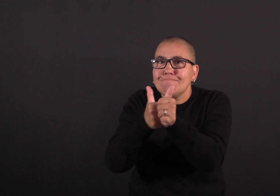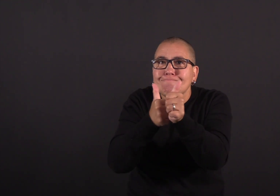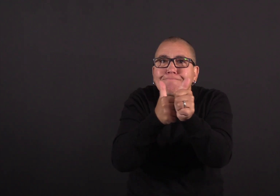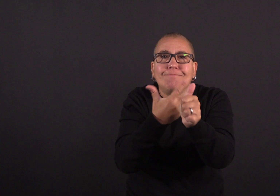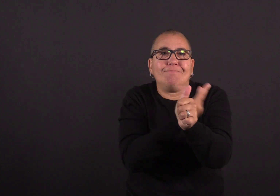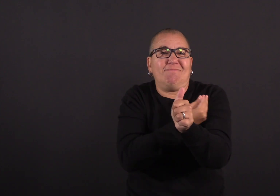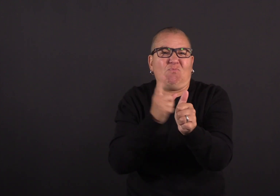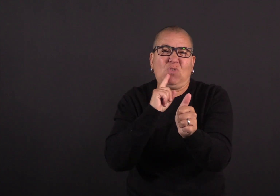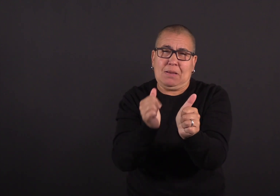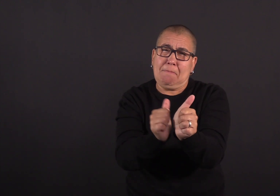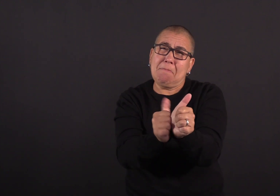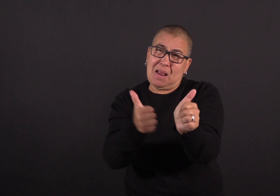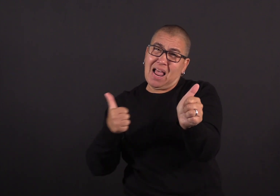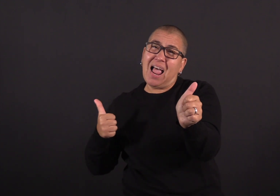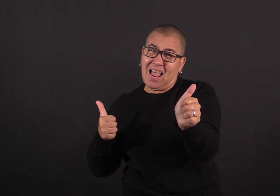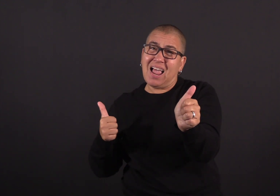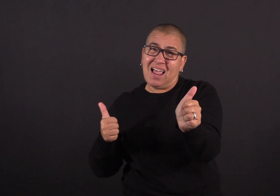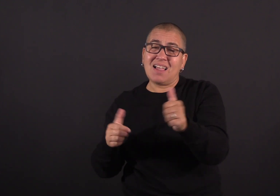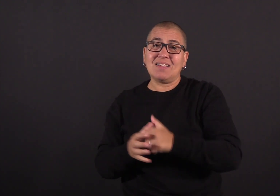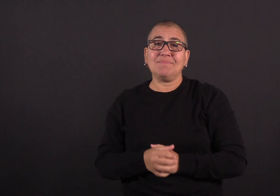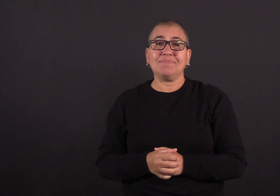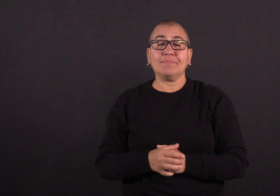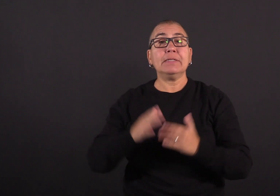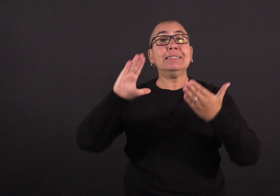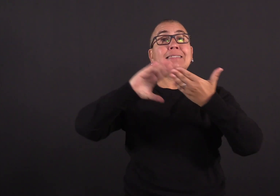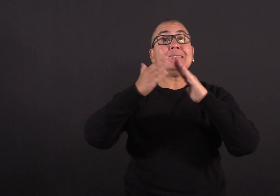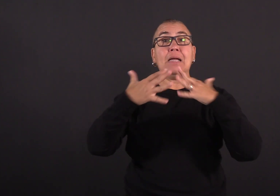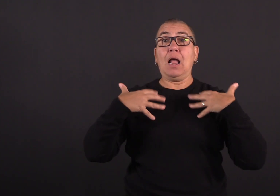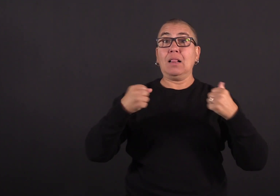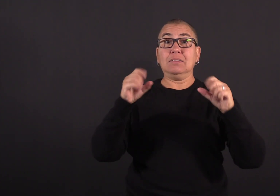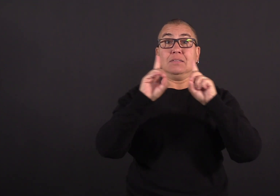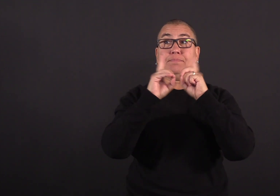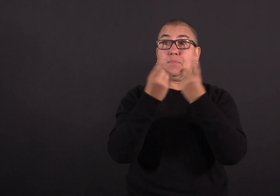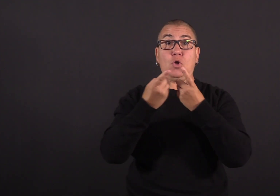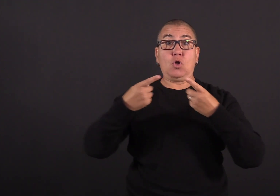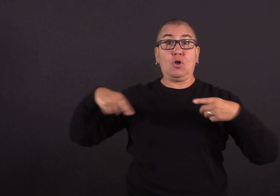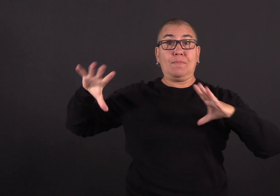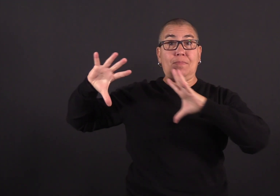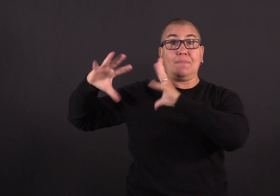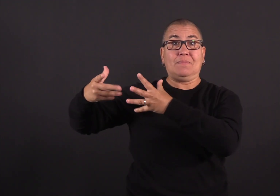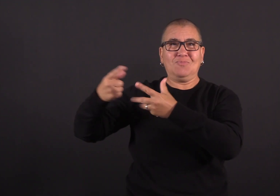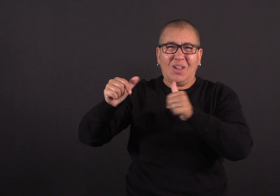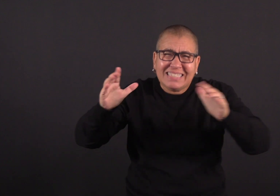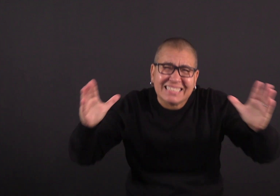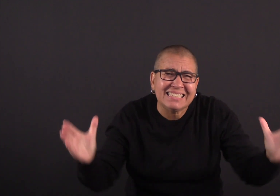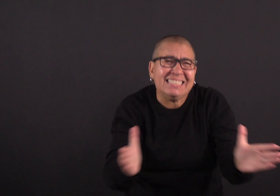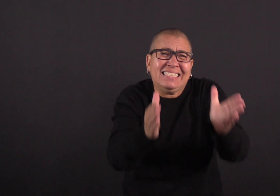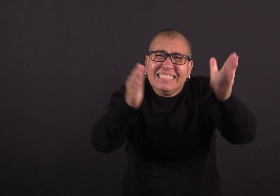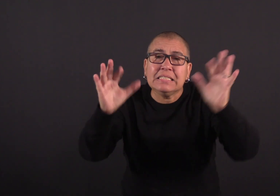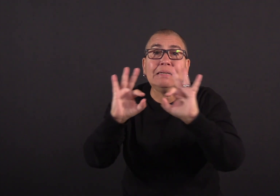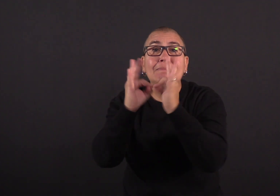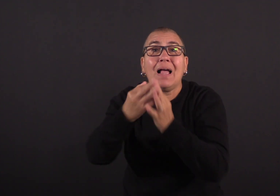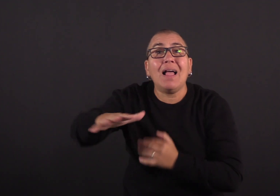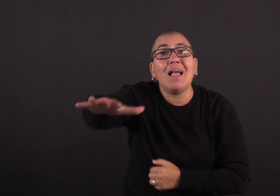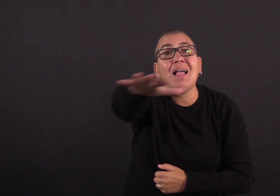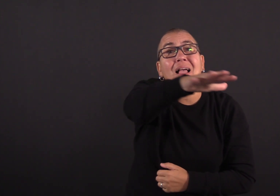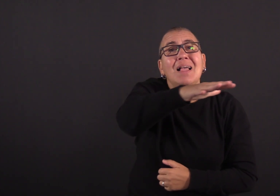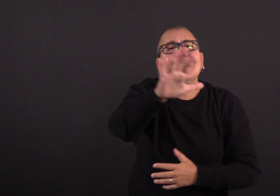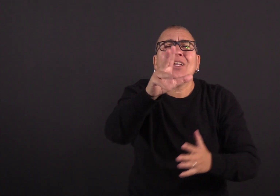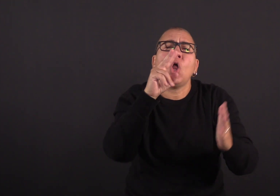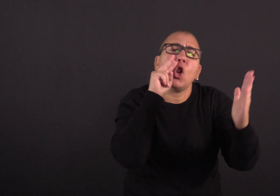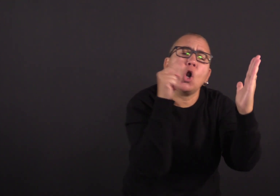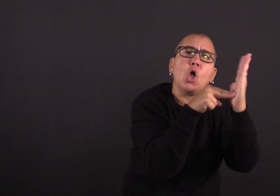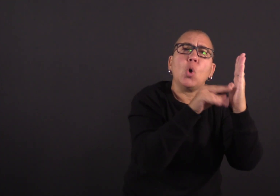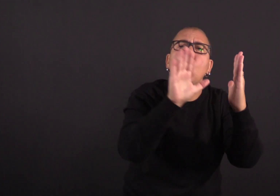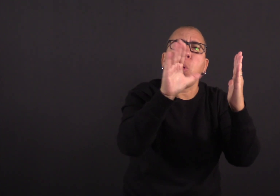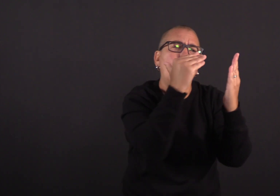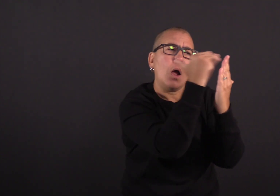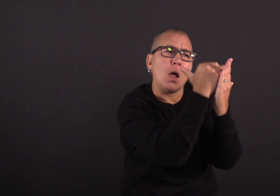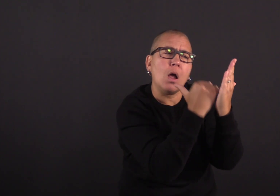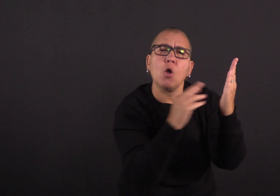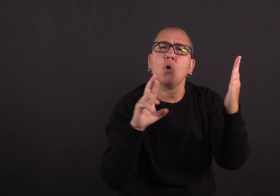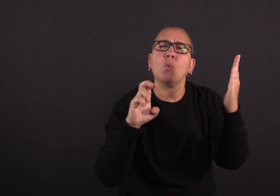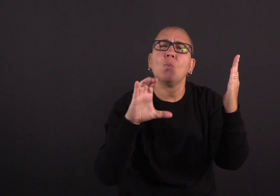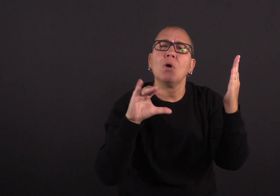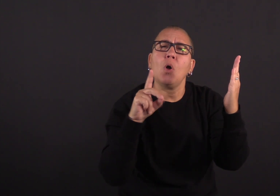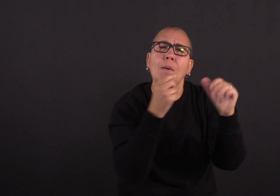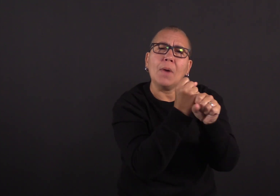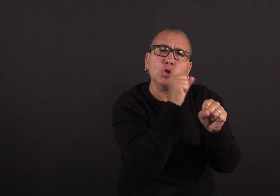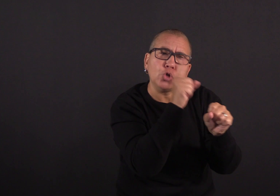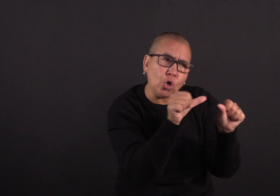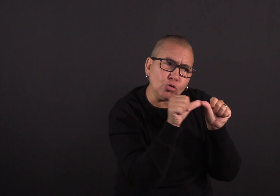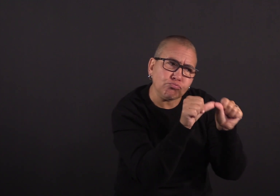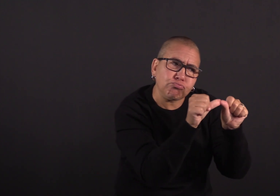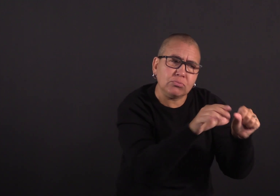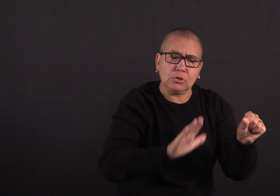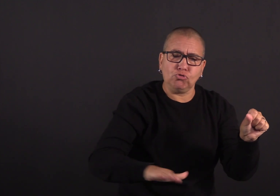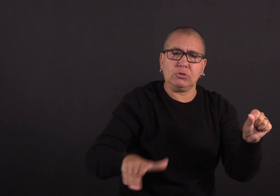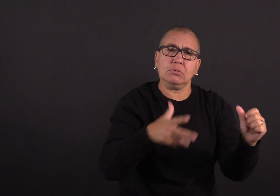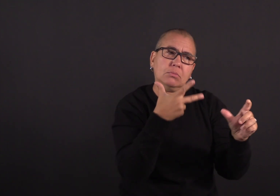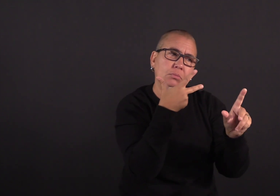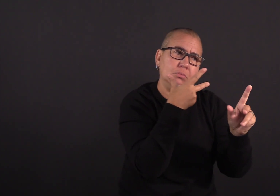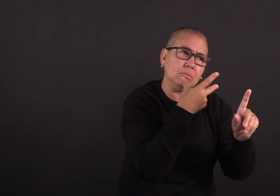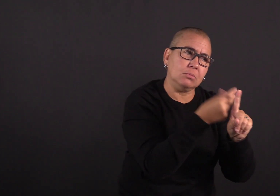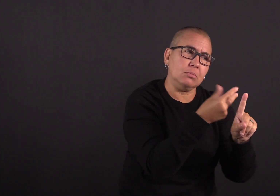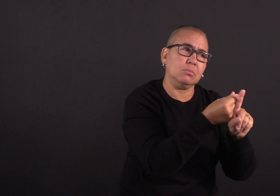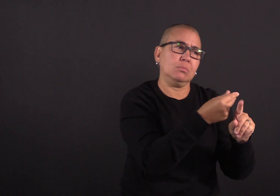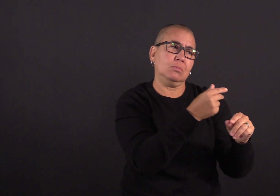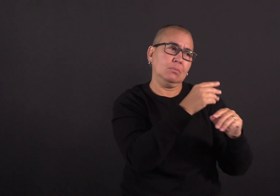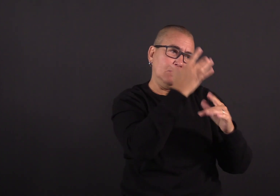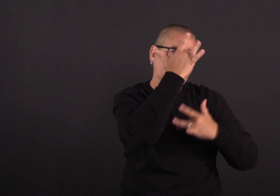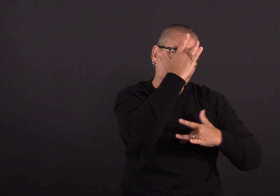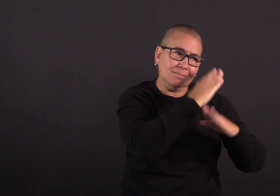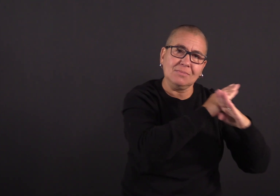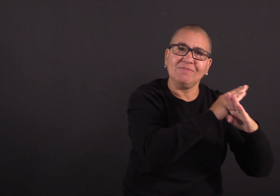to say, when will you feel comfortable doing this? It has to be mutual decision making,